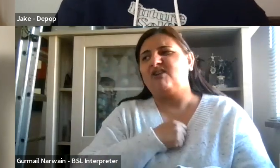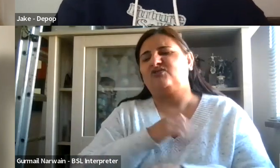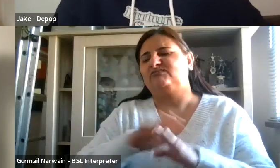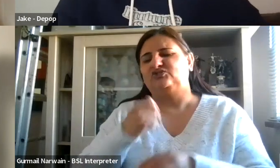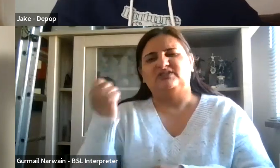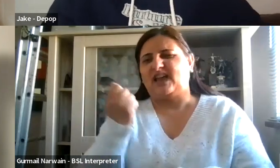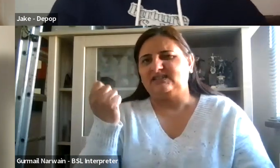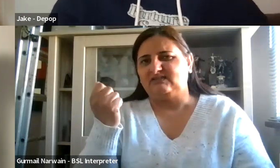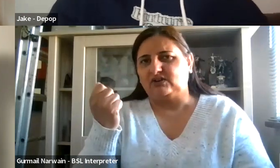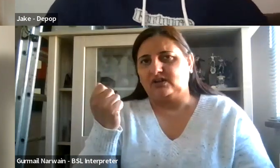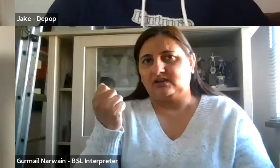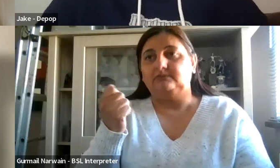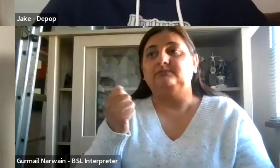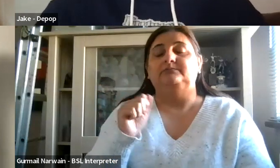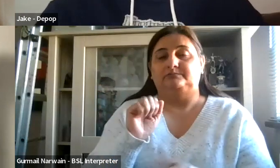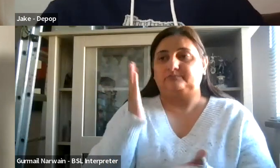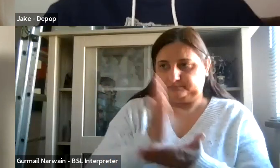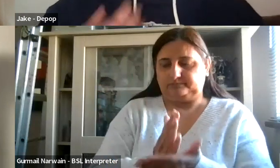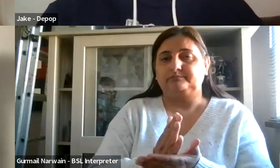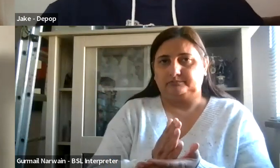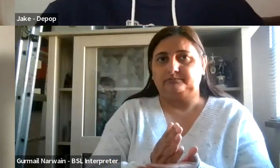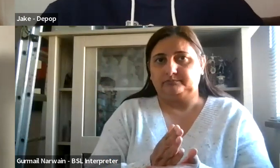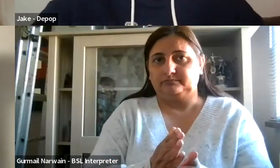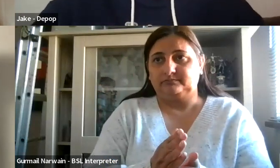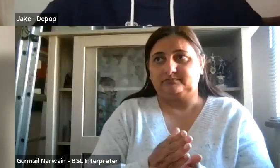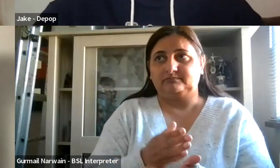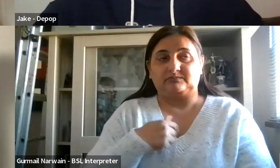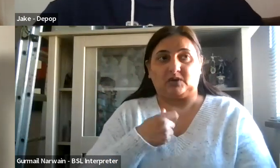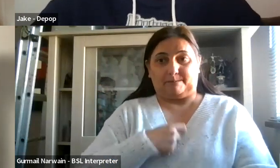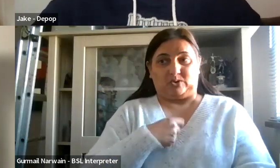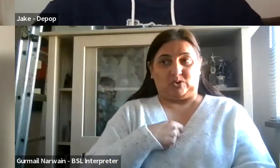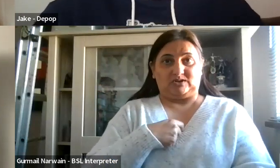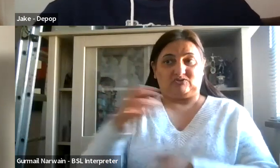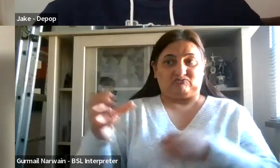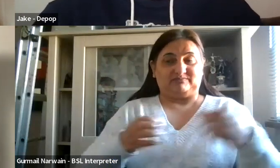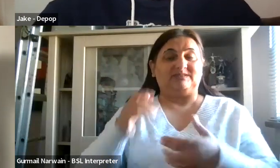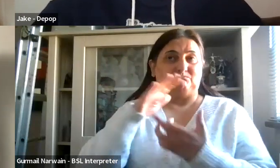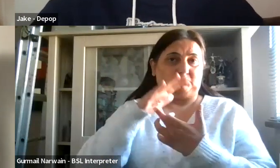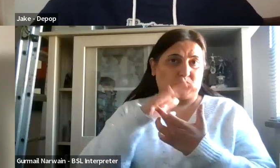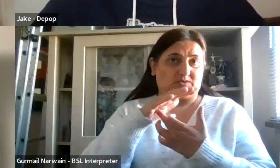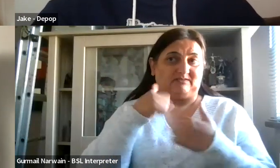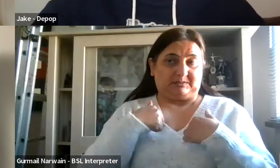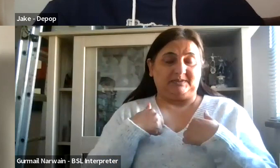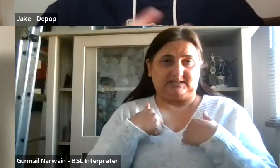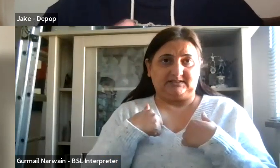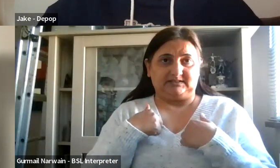Do you give feedback with every single stage or if it's sorry, you've not been success. Yeah, absolutely. I think, personally, as a recruiter, that's really really important to me. Absolutely, as a recruiter that is important to me.